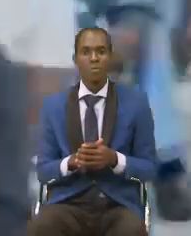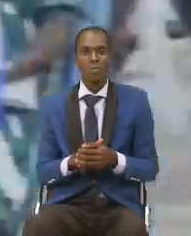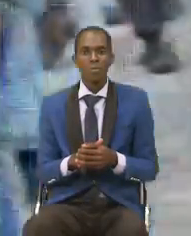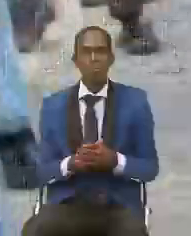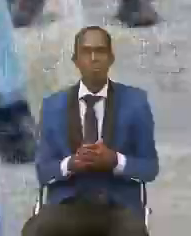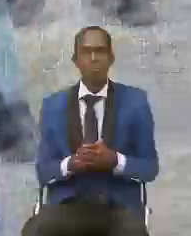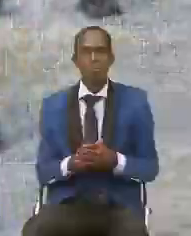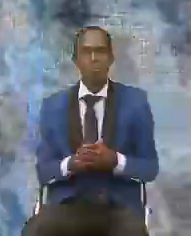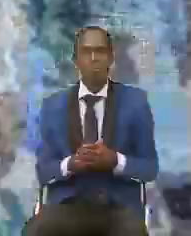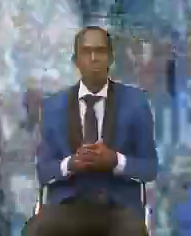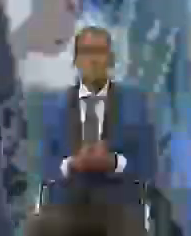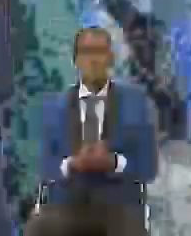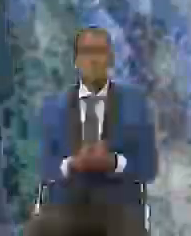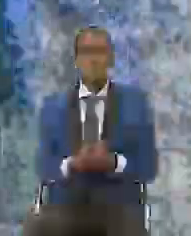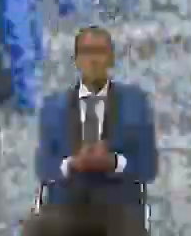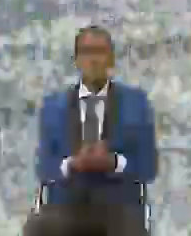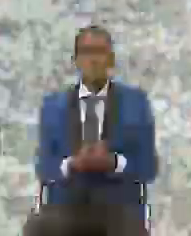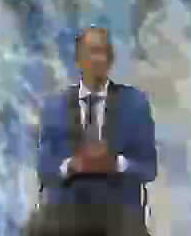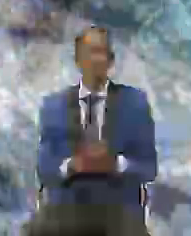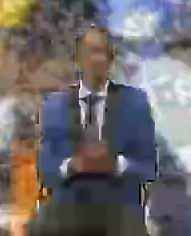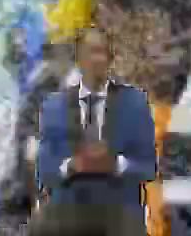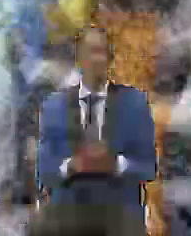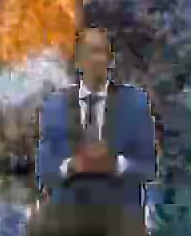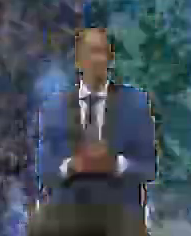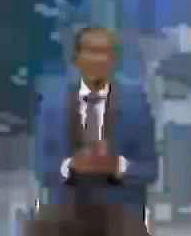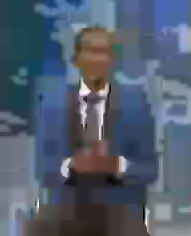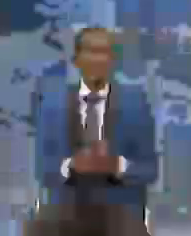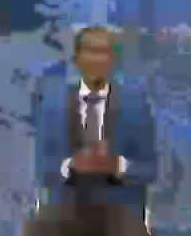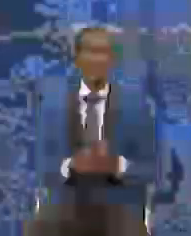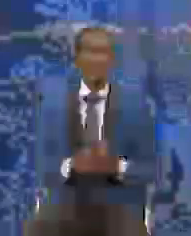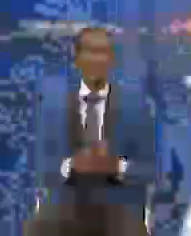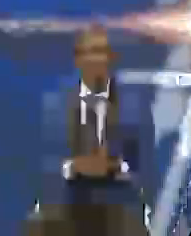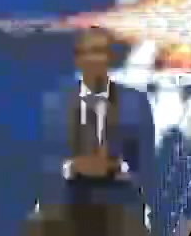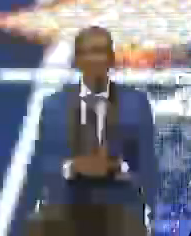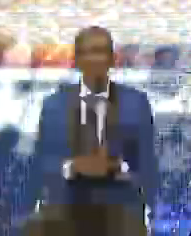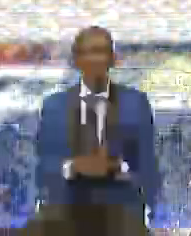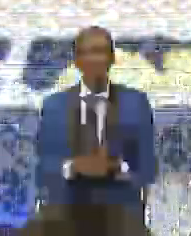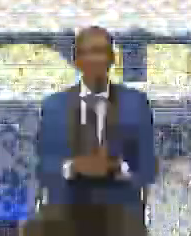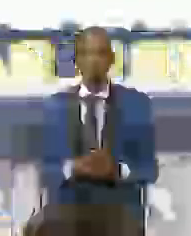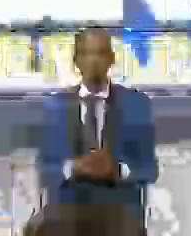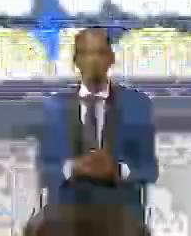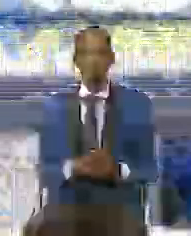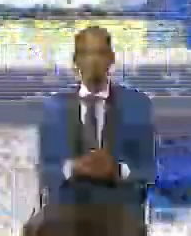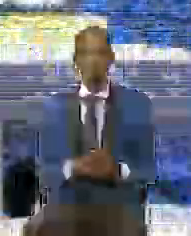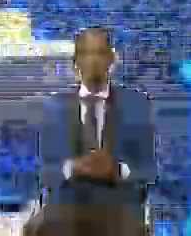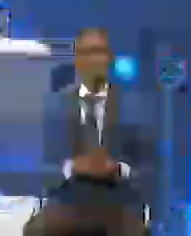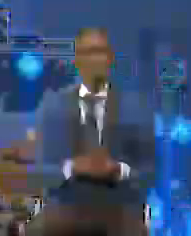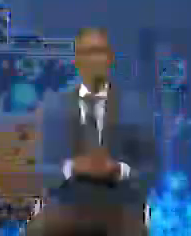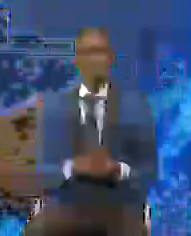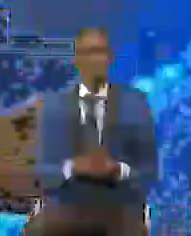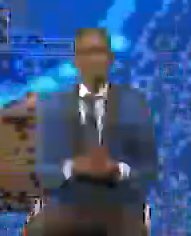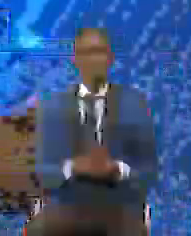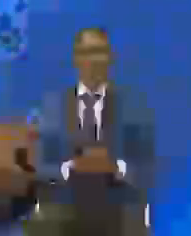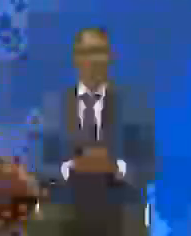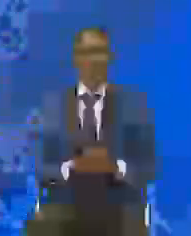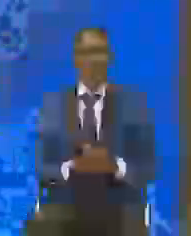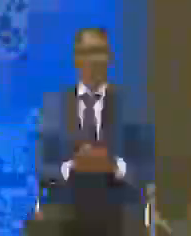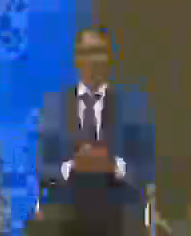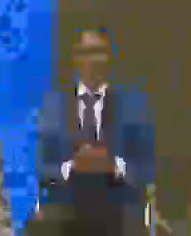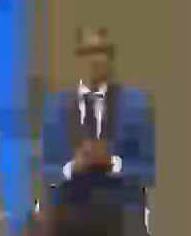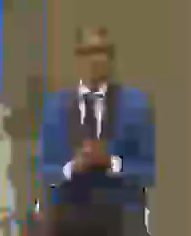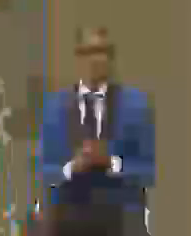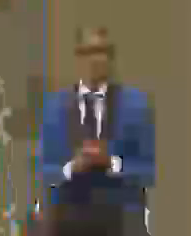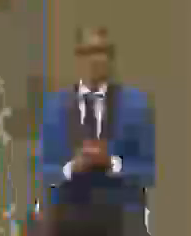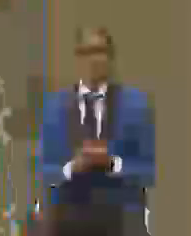check yourself check yourself your wait and then testimonies are going on you wait did you hear